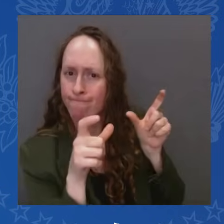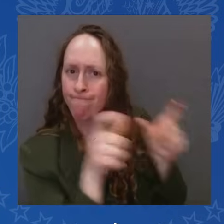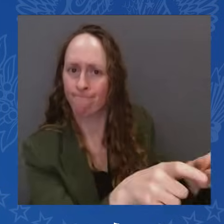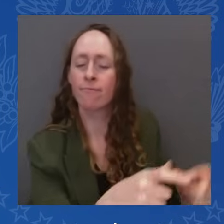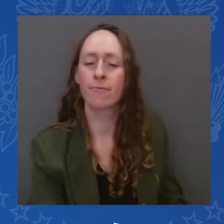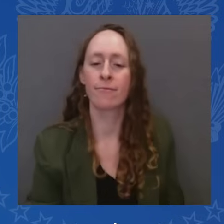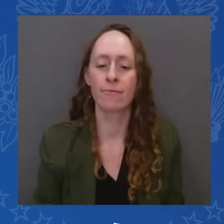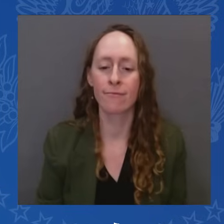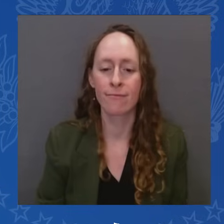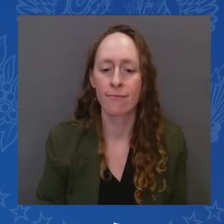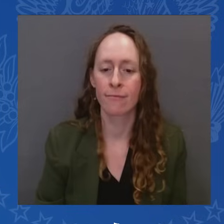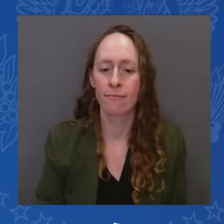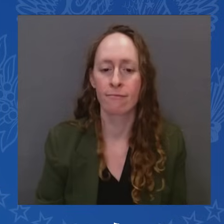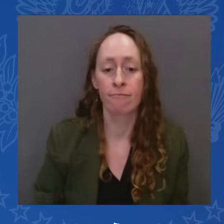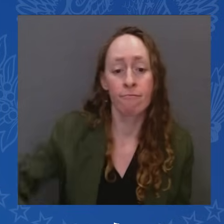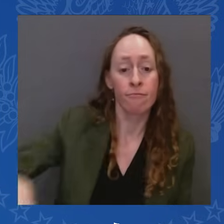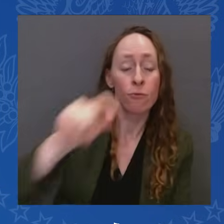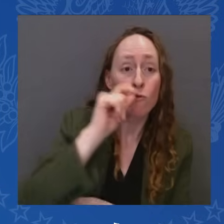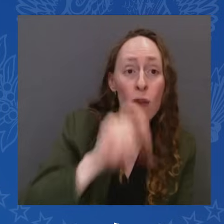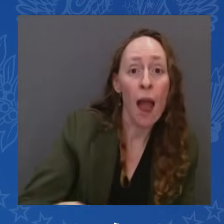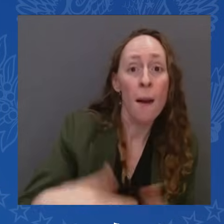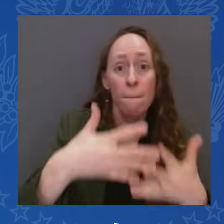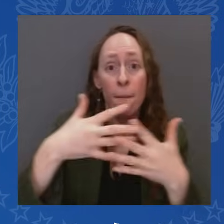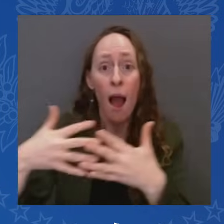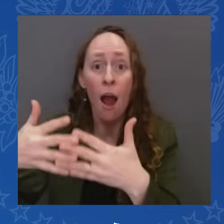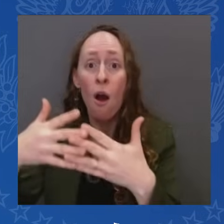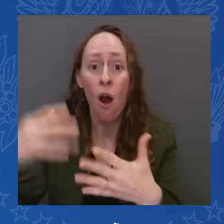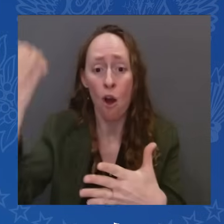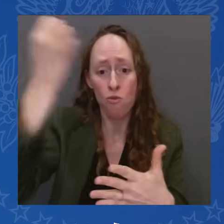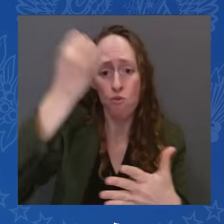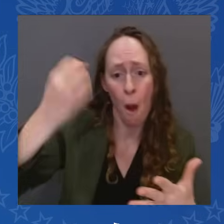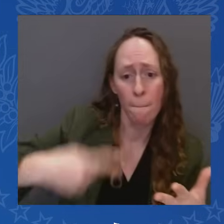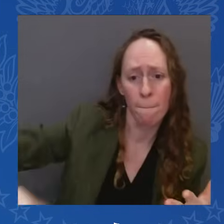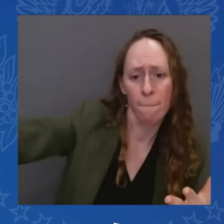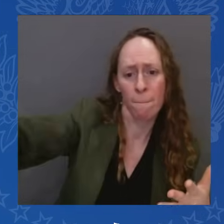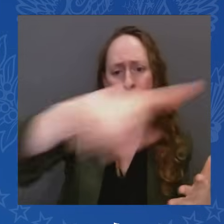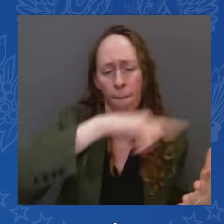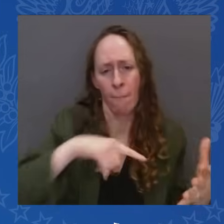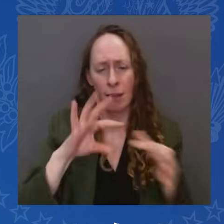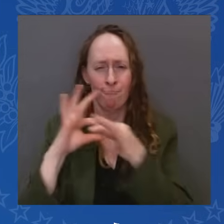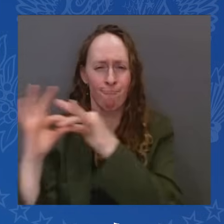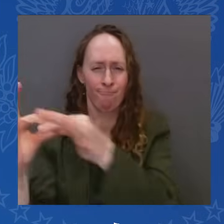Everything we talked about today will help us in the year 2024.